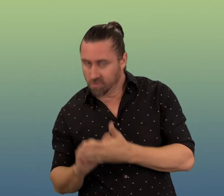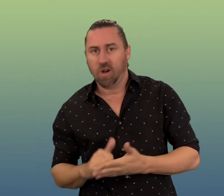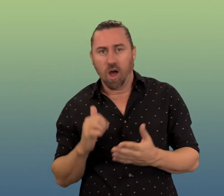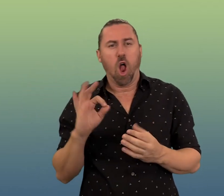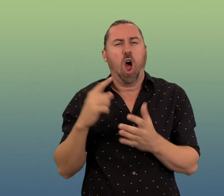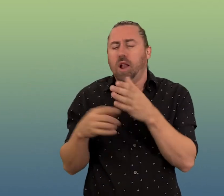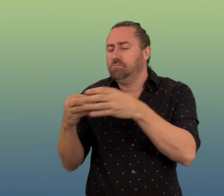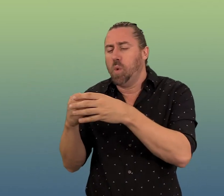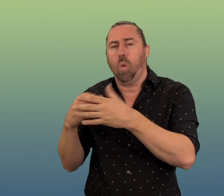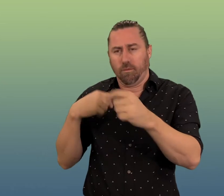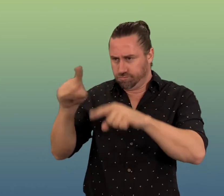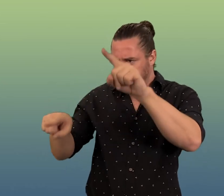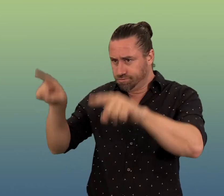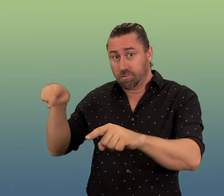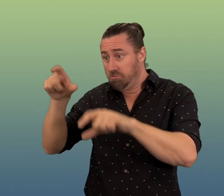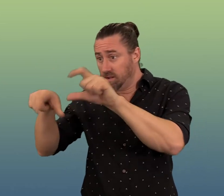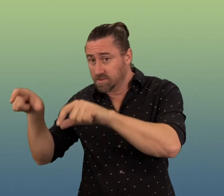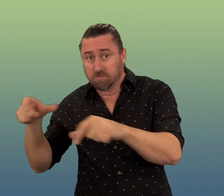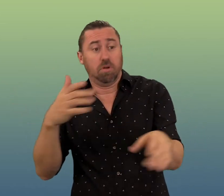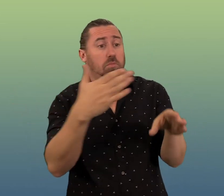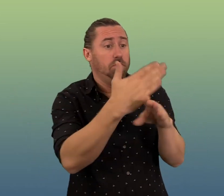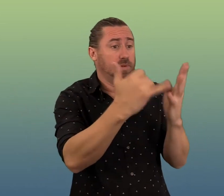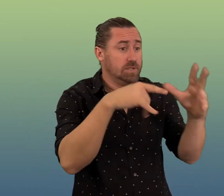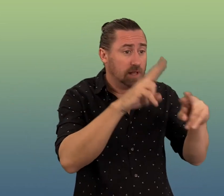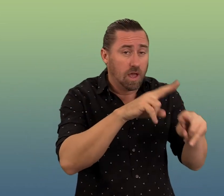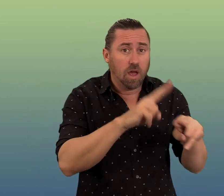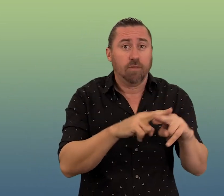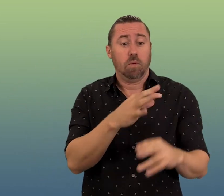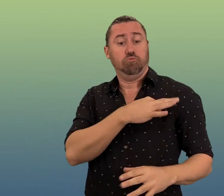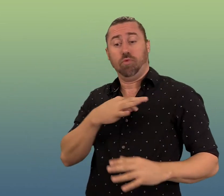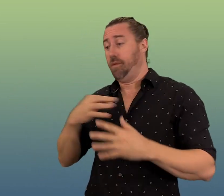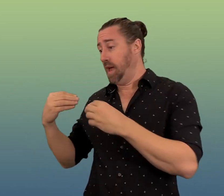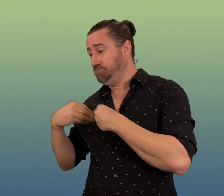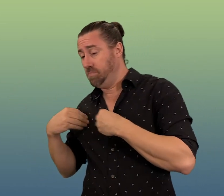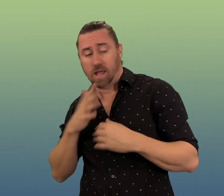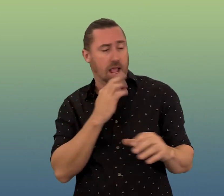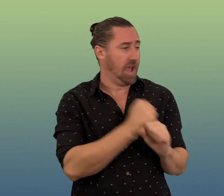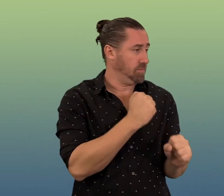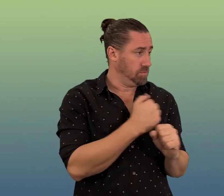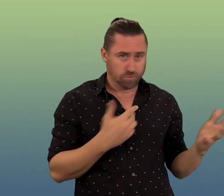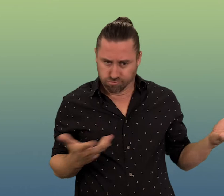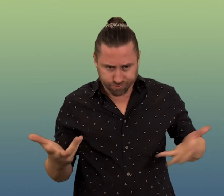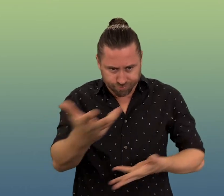with a diverse group of customers, employees government and private delivery partners across Queensland.